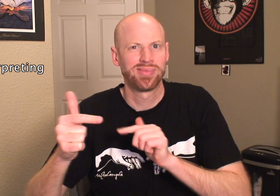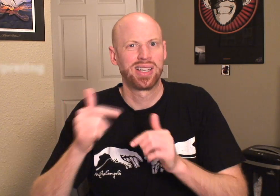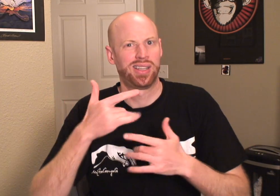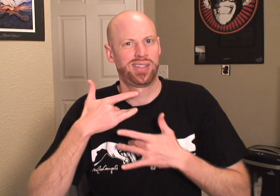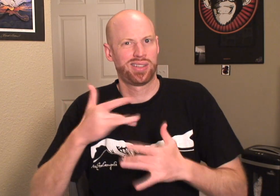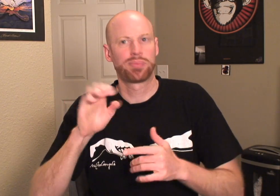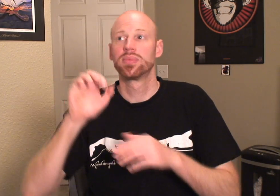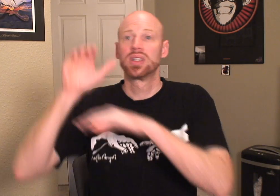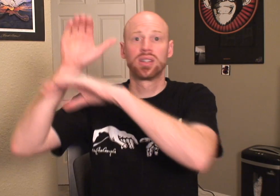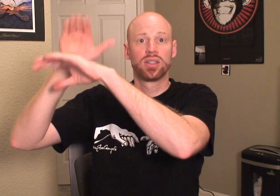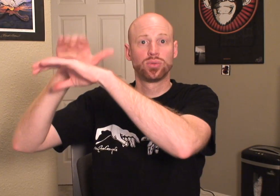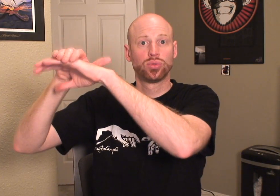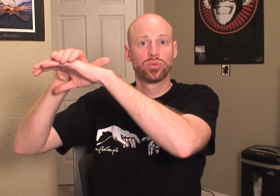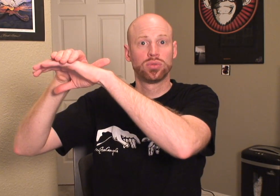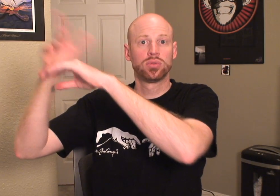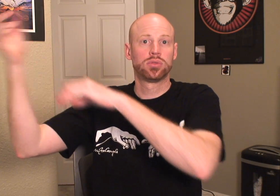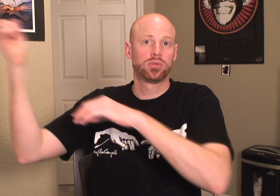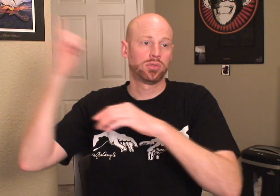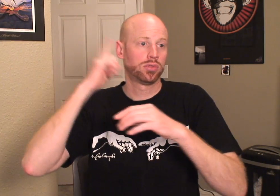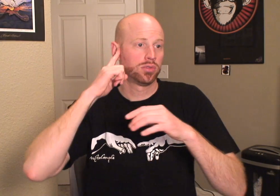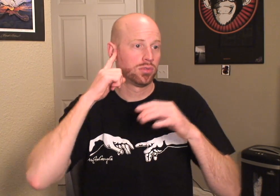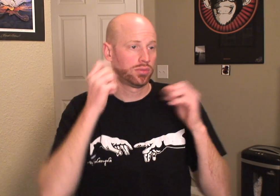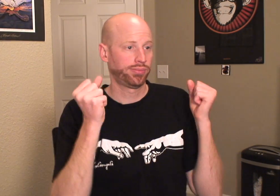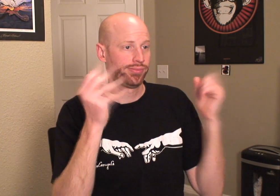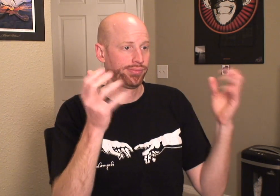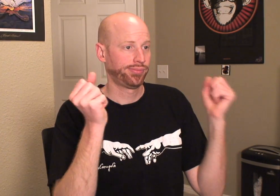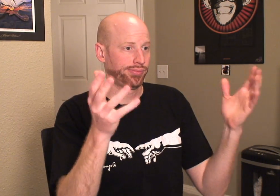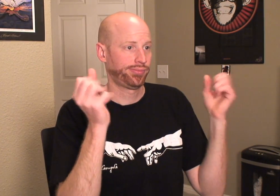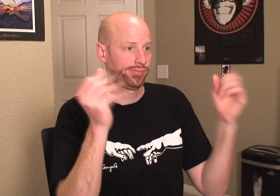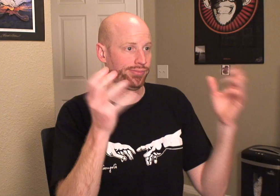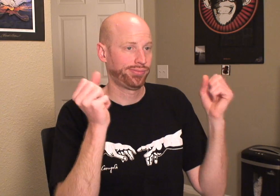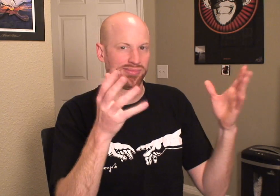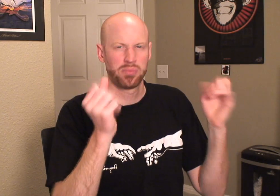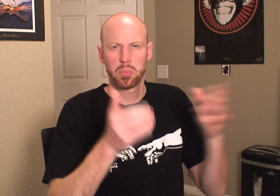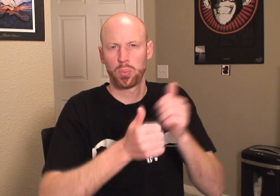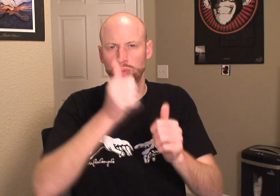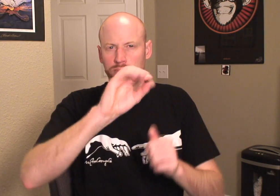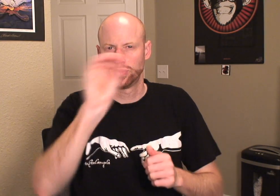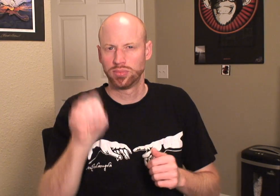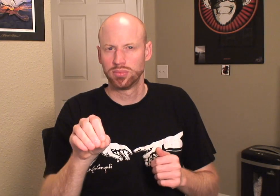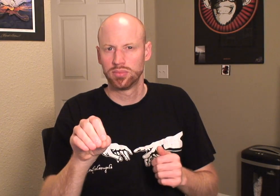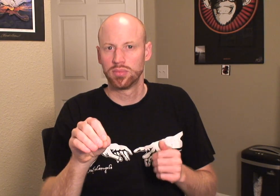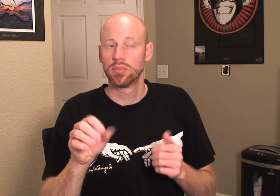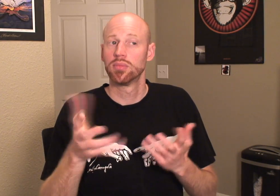Rather, the majority of our work consists of interpreting lecture-style spoken English into ASL.